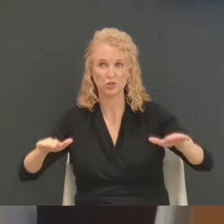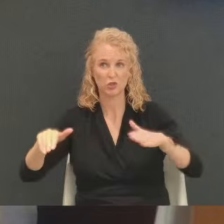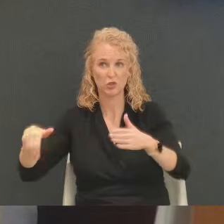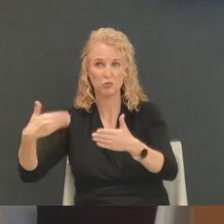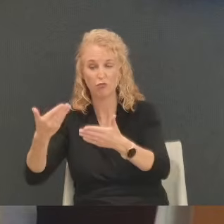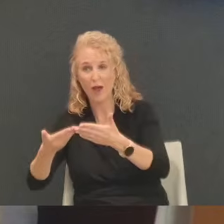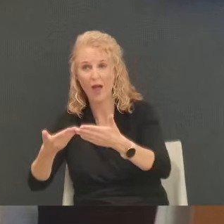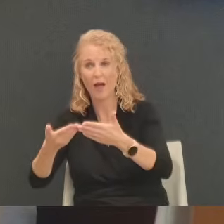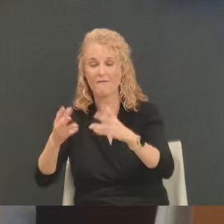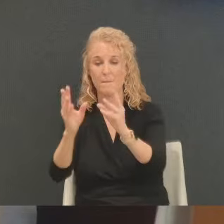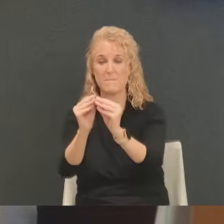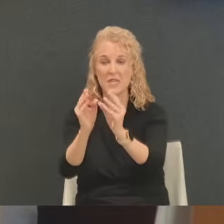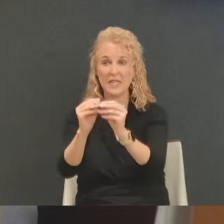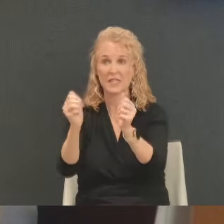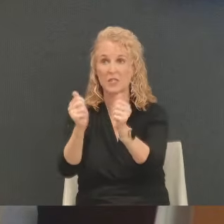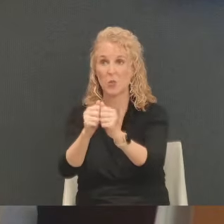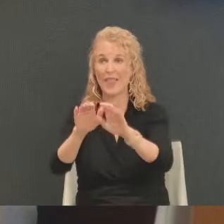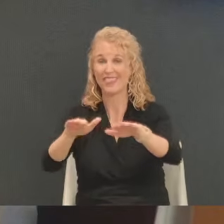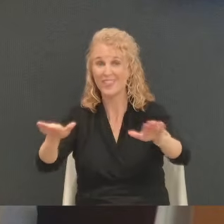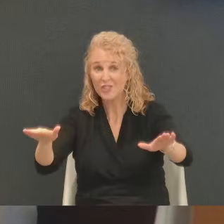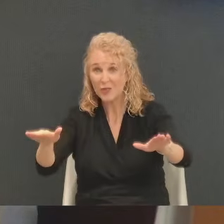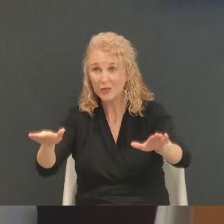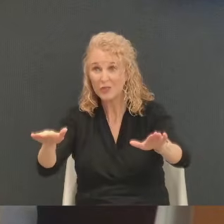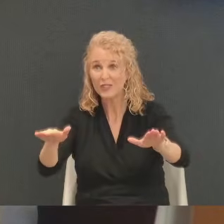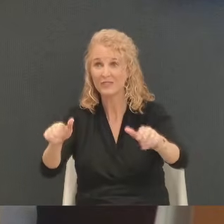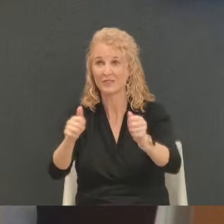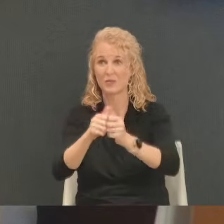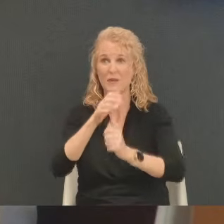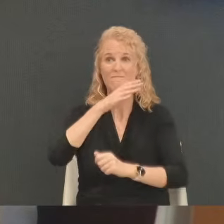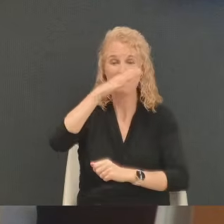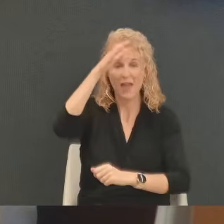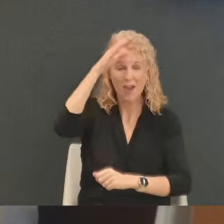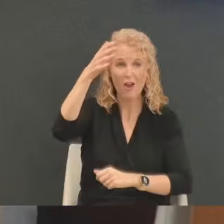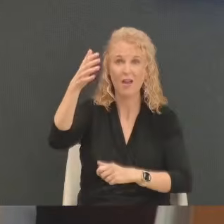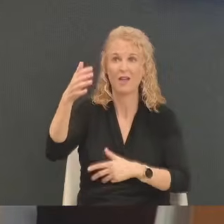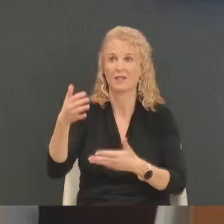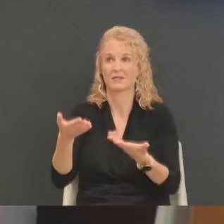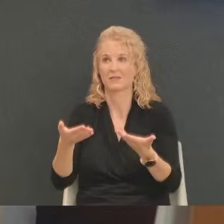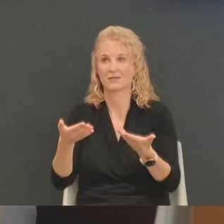having meetings with with ch with their with their children and the efficient flow of traffic through